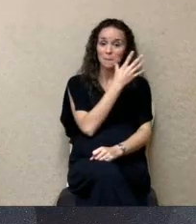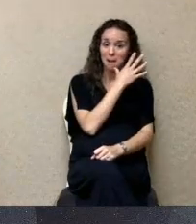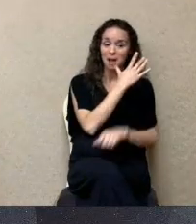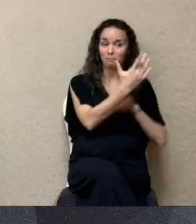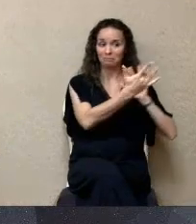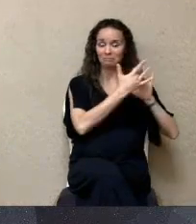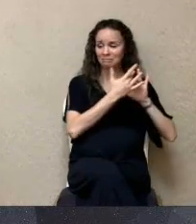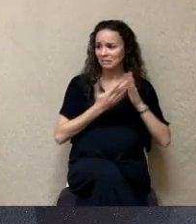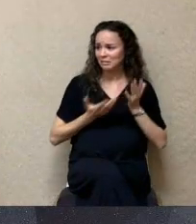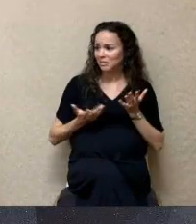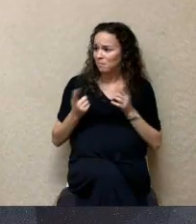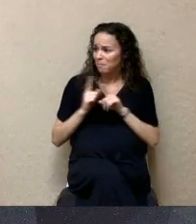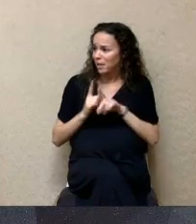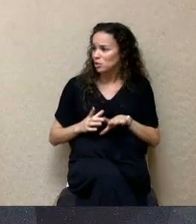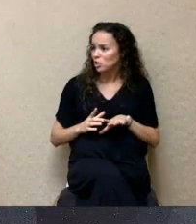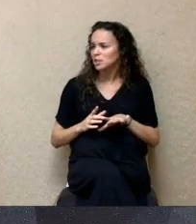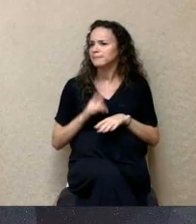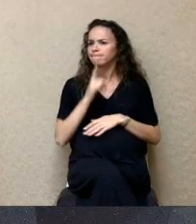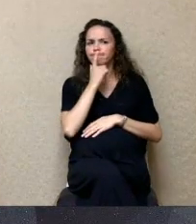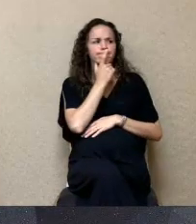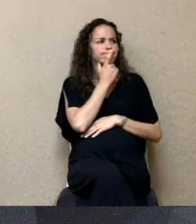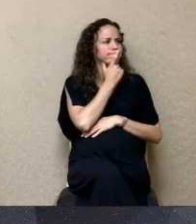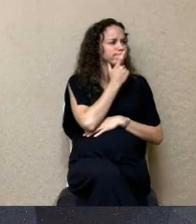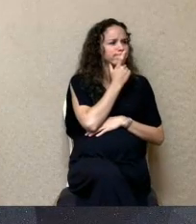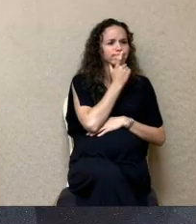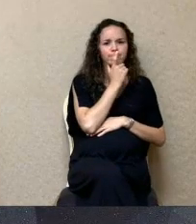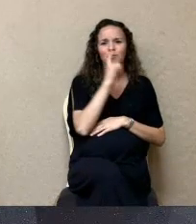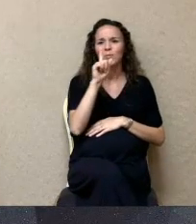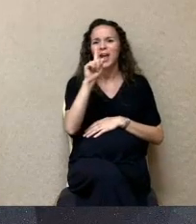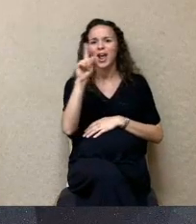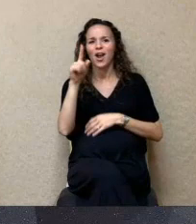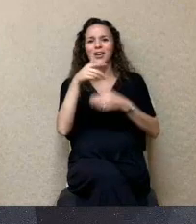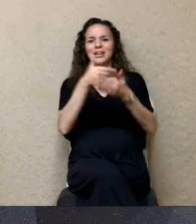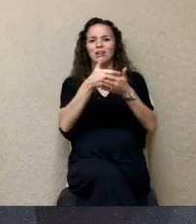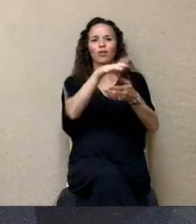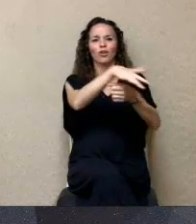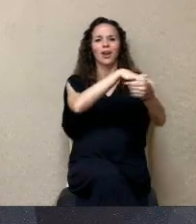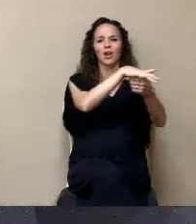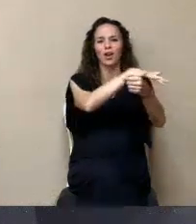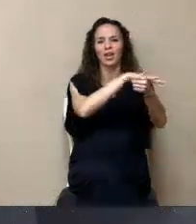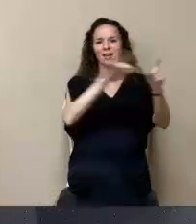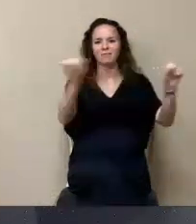mentor in the part of the state, in the part of the state that they're living in.